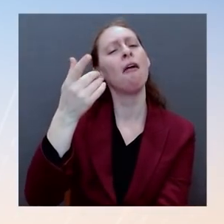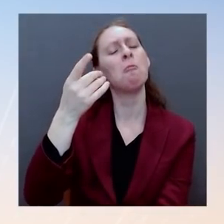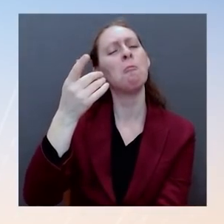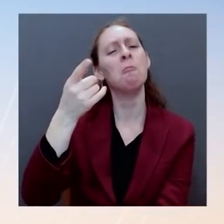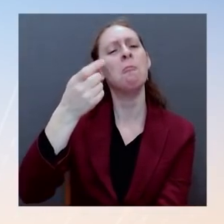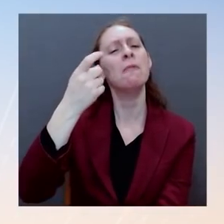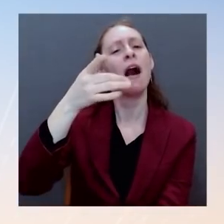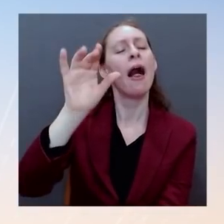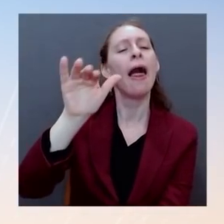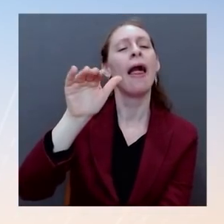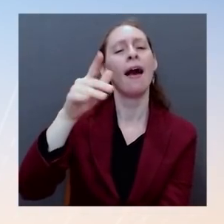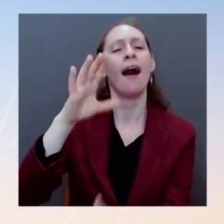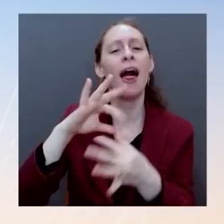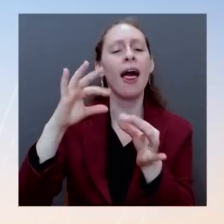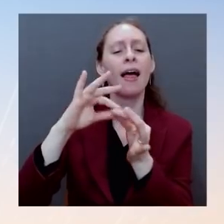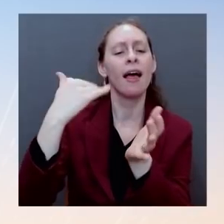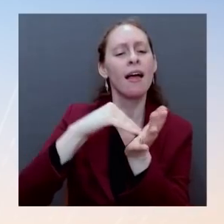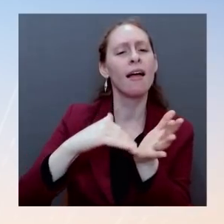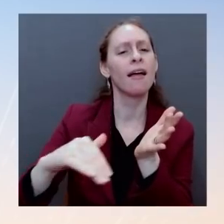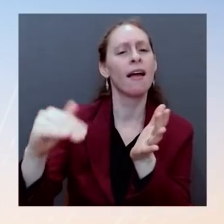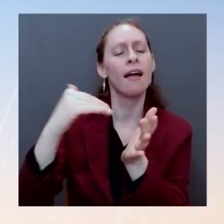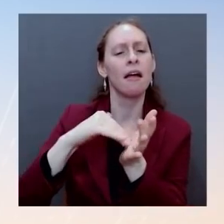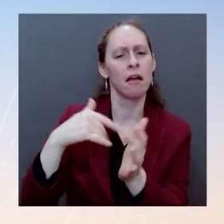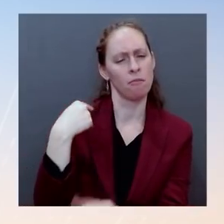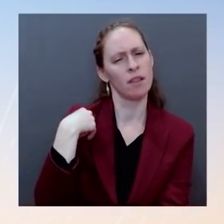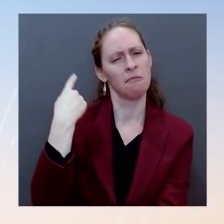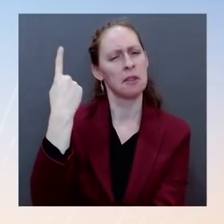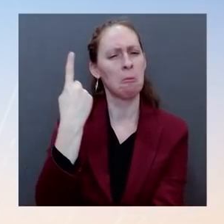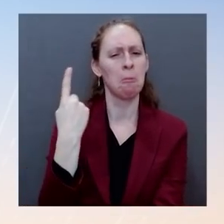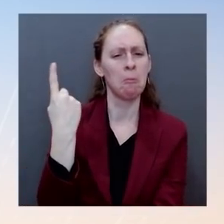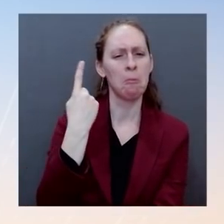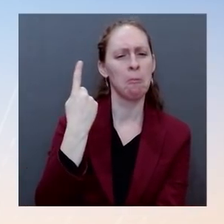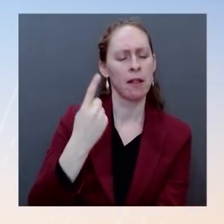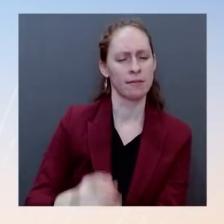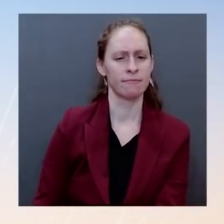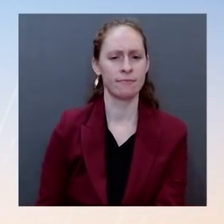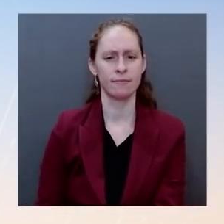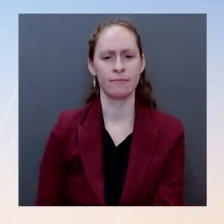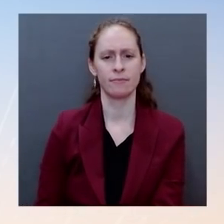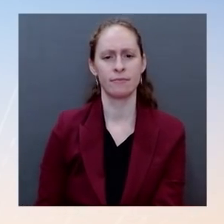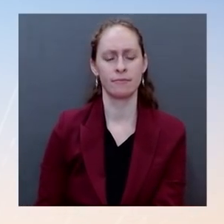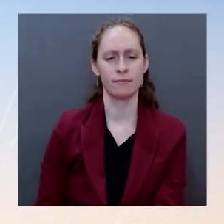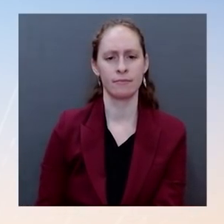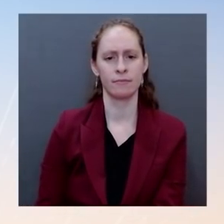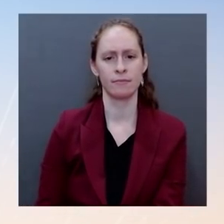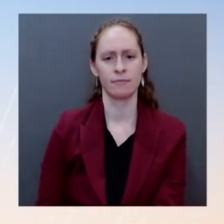that you just talked about is because there wasn't the capacity in the system to produce the tests